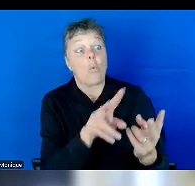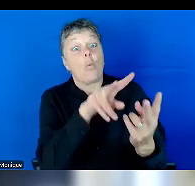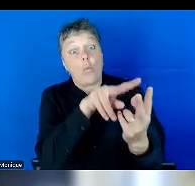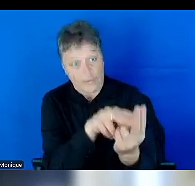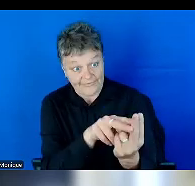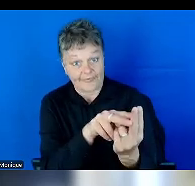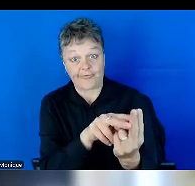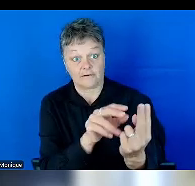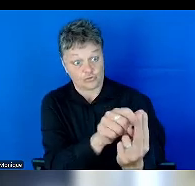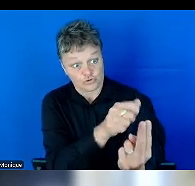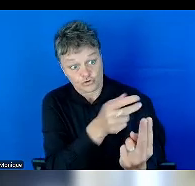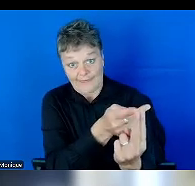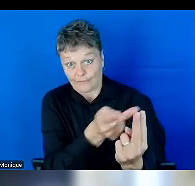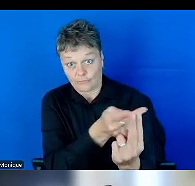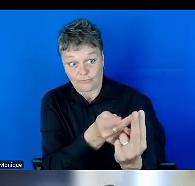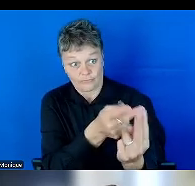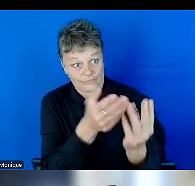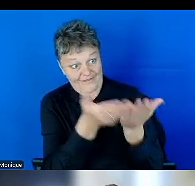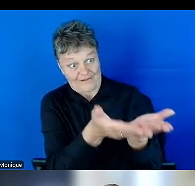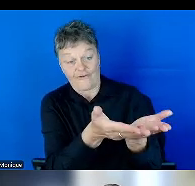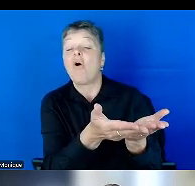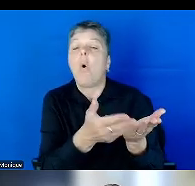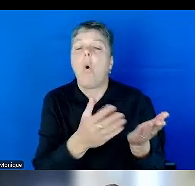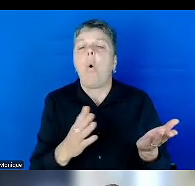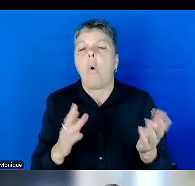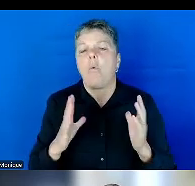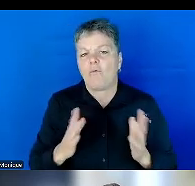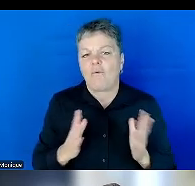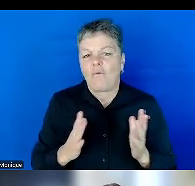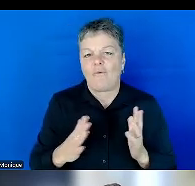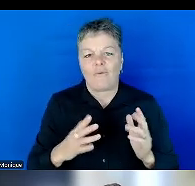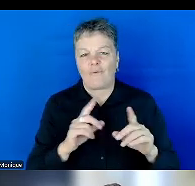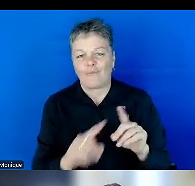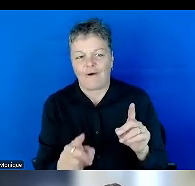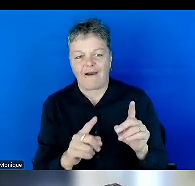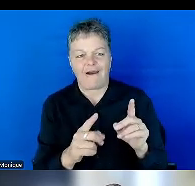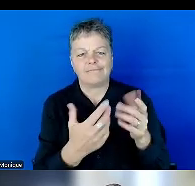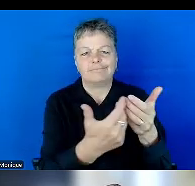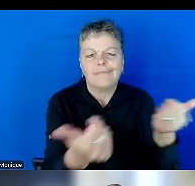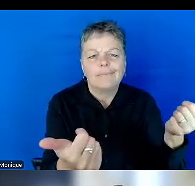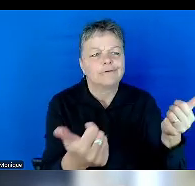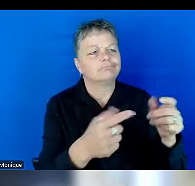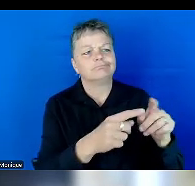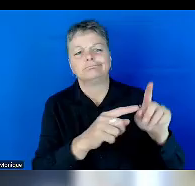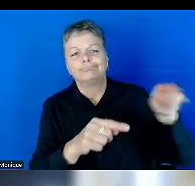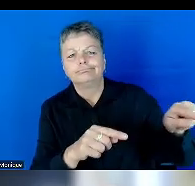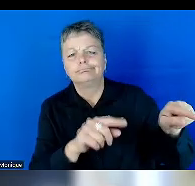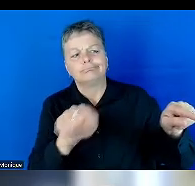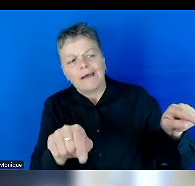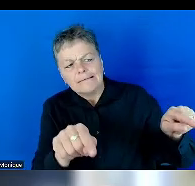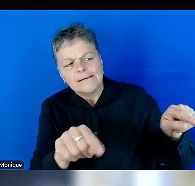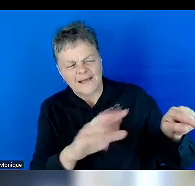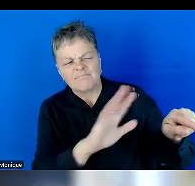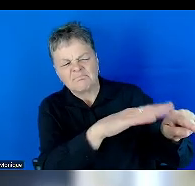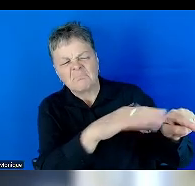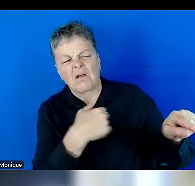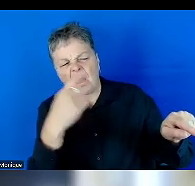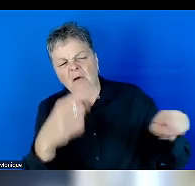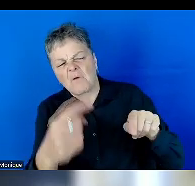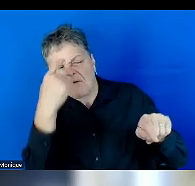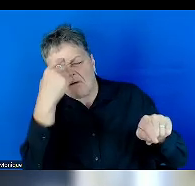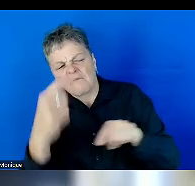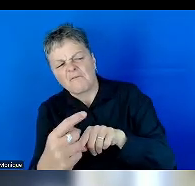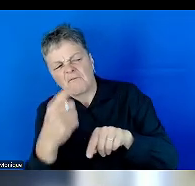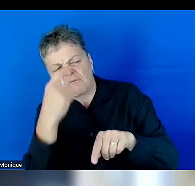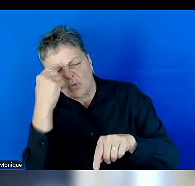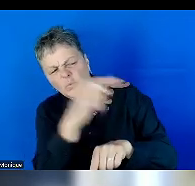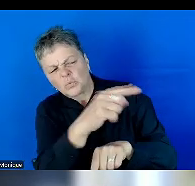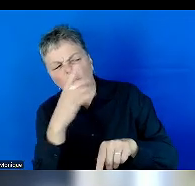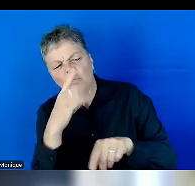disability directly. Um and um that's why you know if your friend or a family member calls for you,